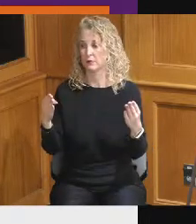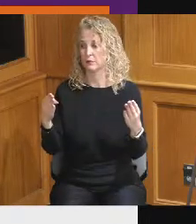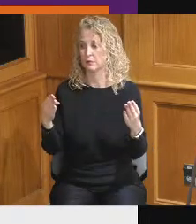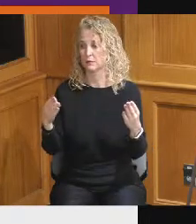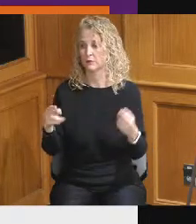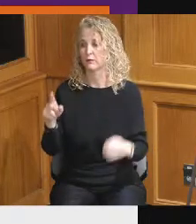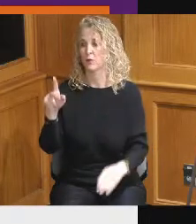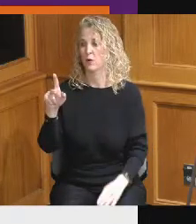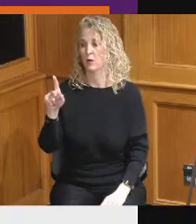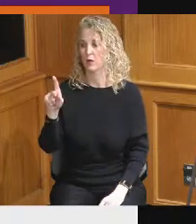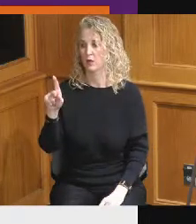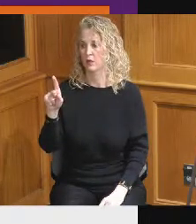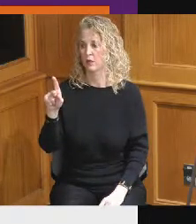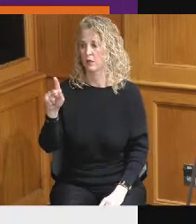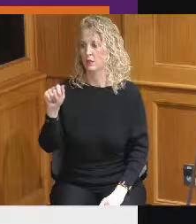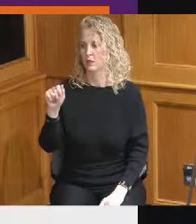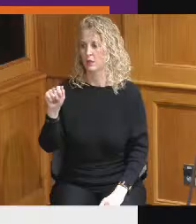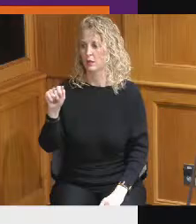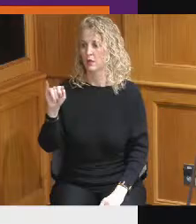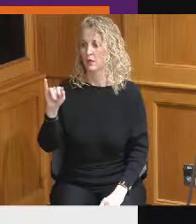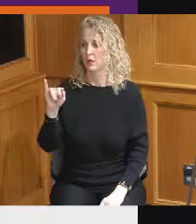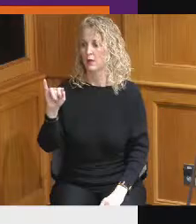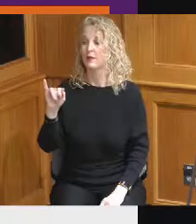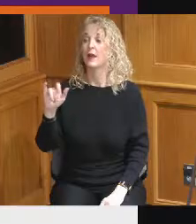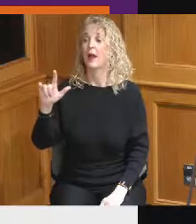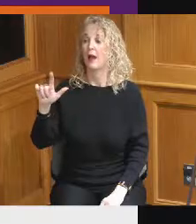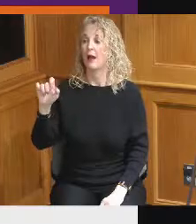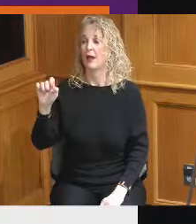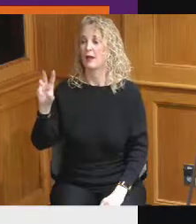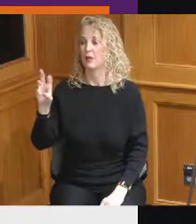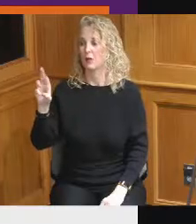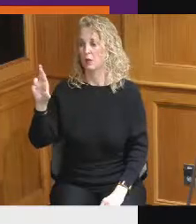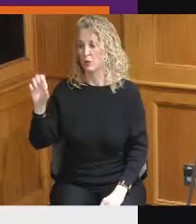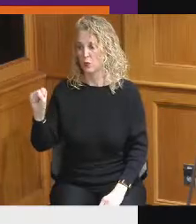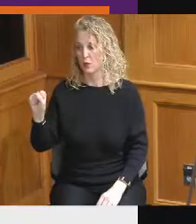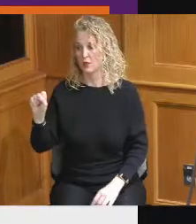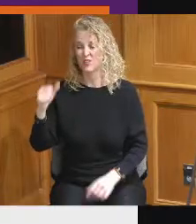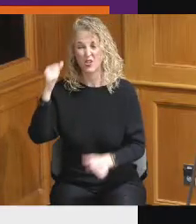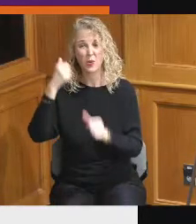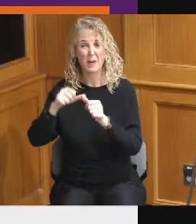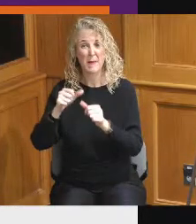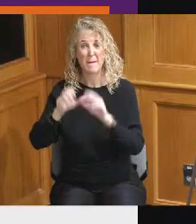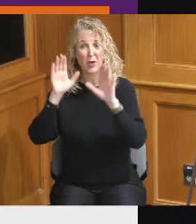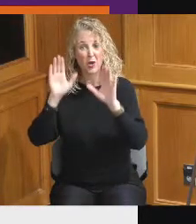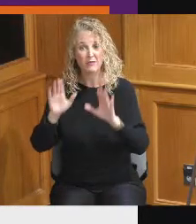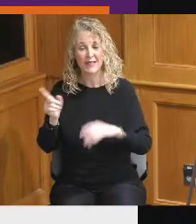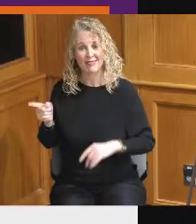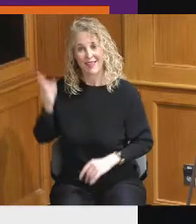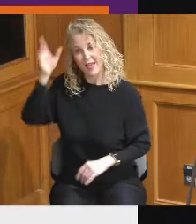lower price hill and you'll remember he got really wonderfully emotional about talking about sort of